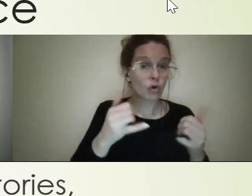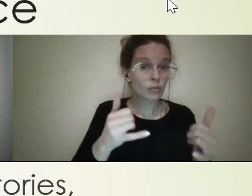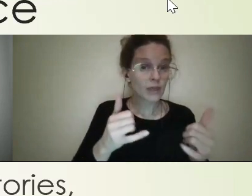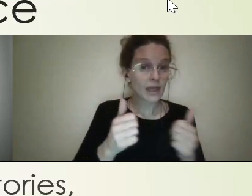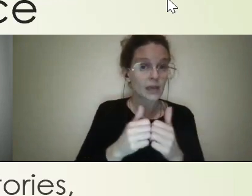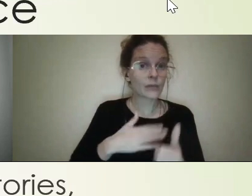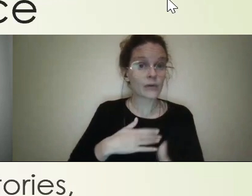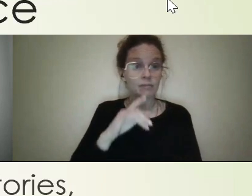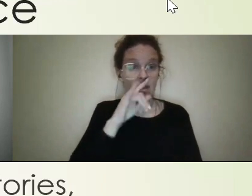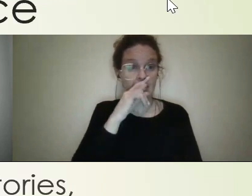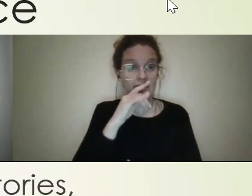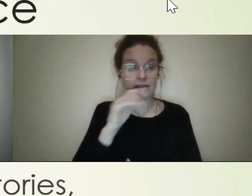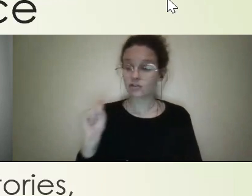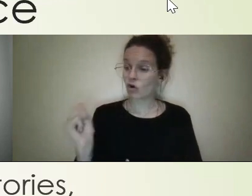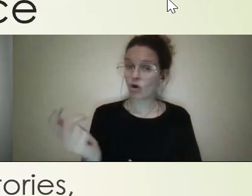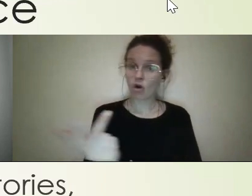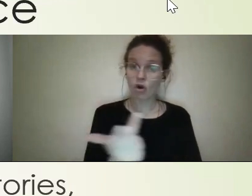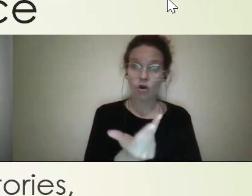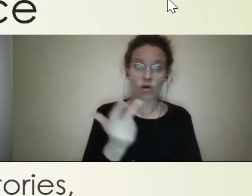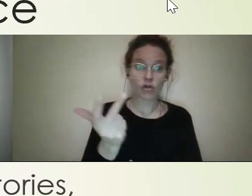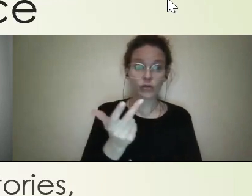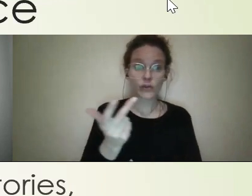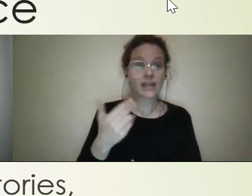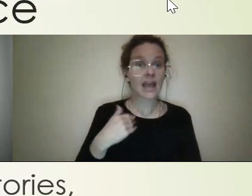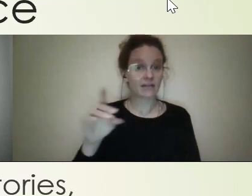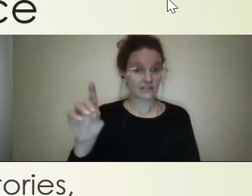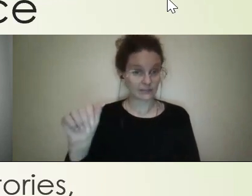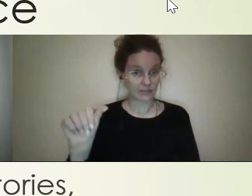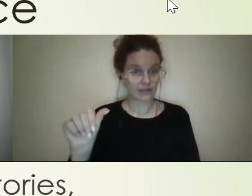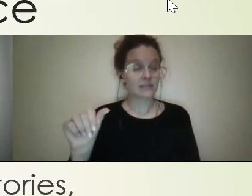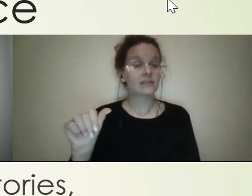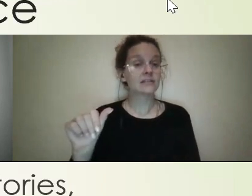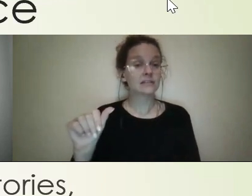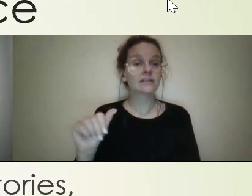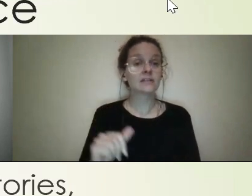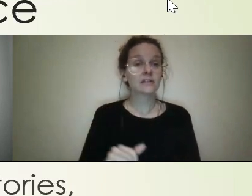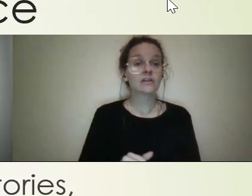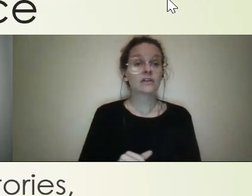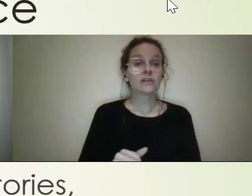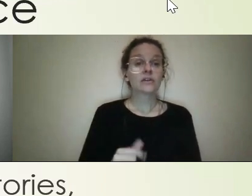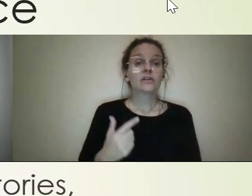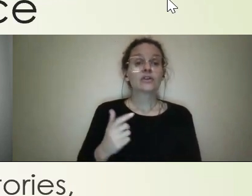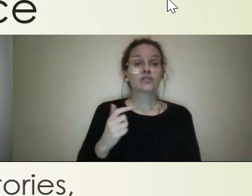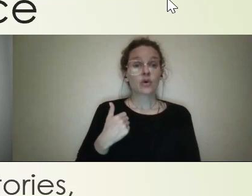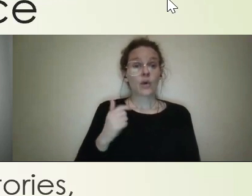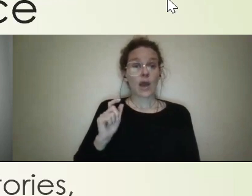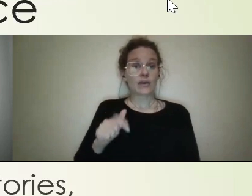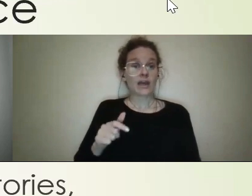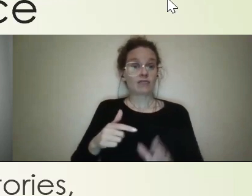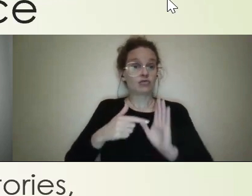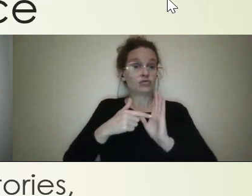all three of my children have disabilities so I would have to demonstrate the social,